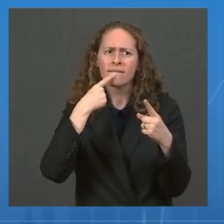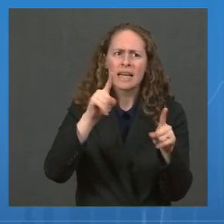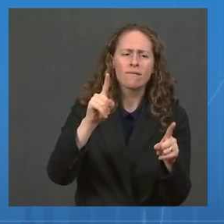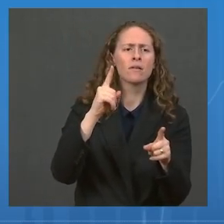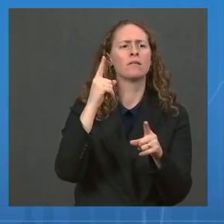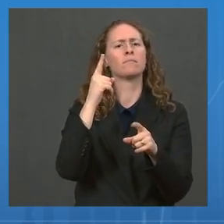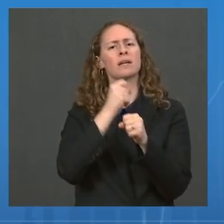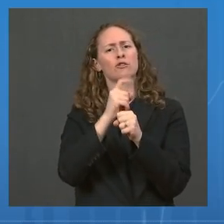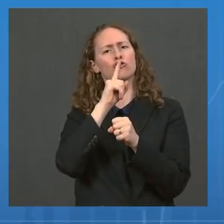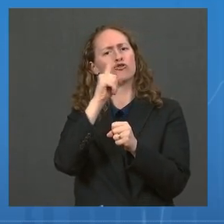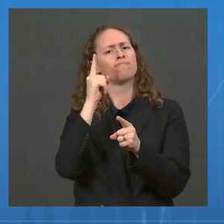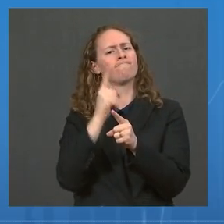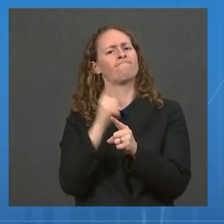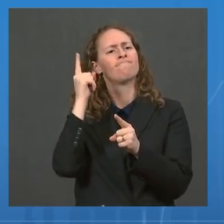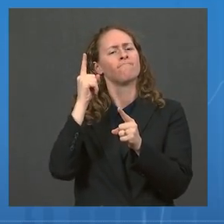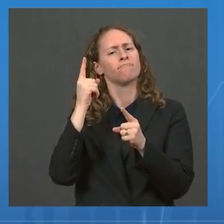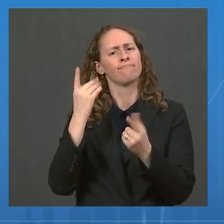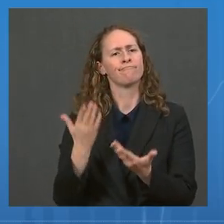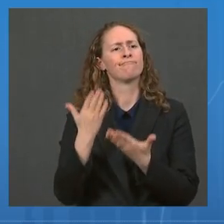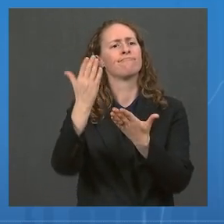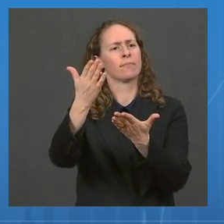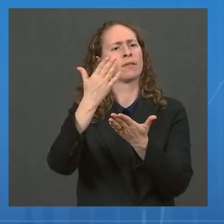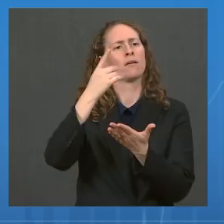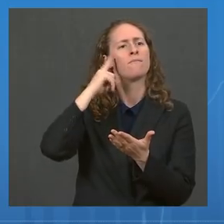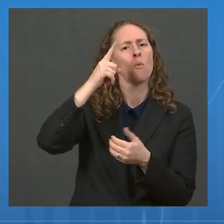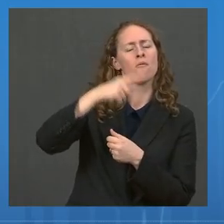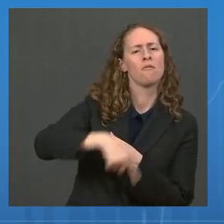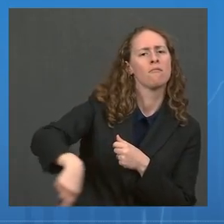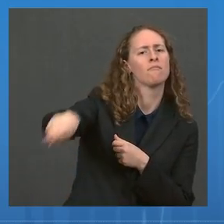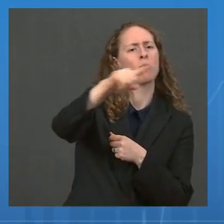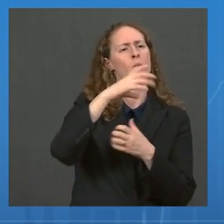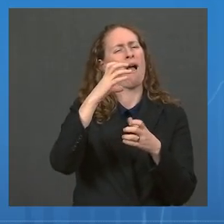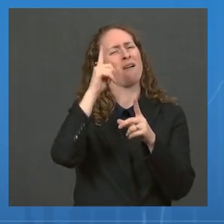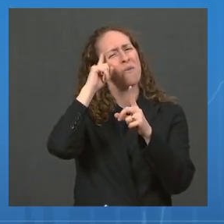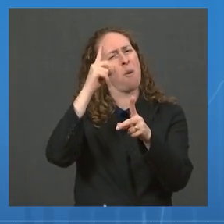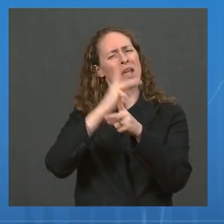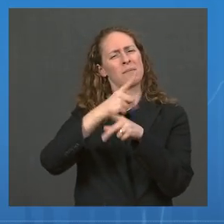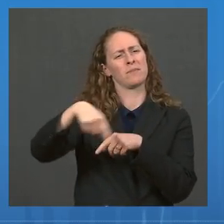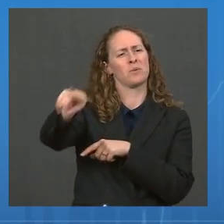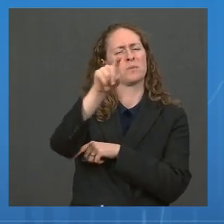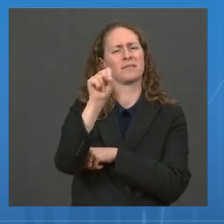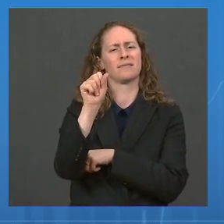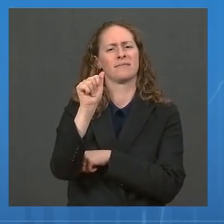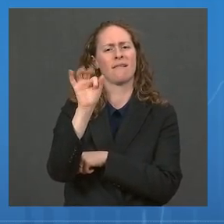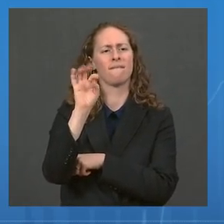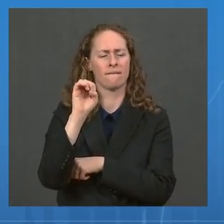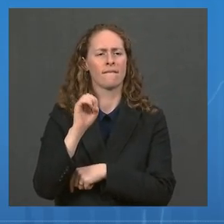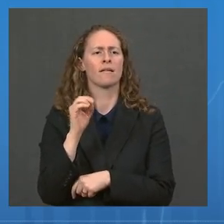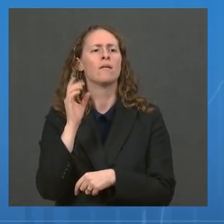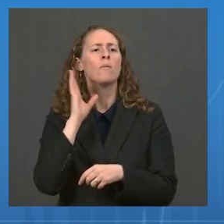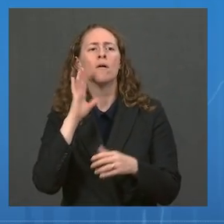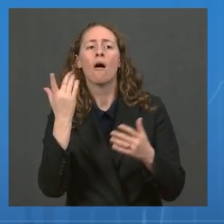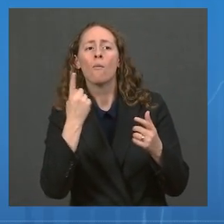to keep all Americans safe. We will, with similar urgency, evaluate the available data in the coming weeks